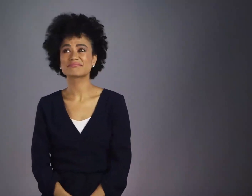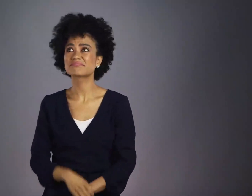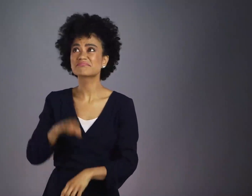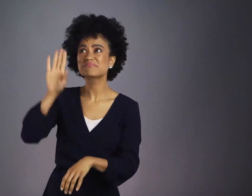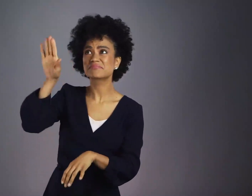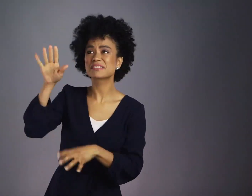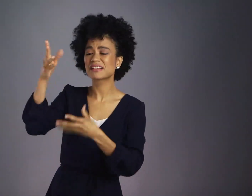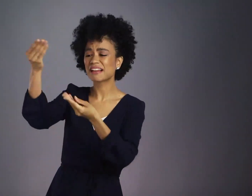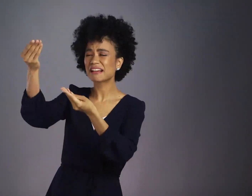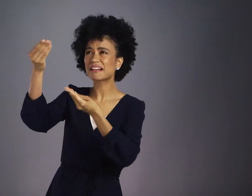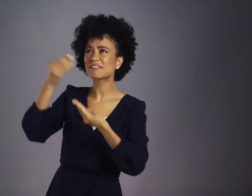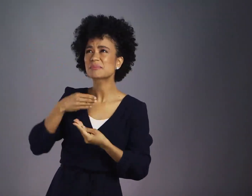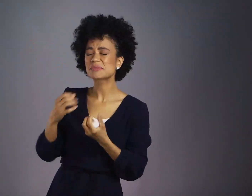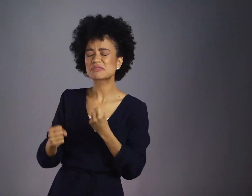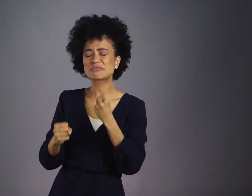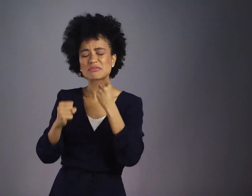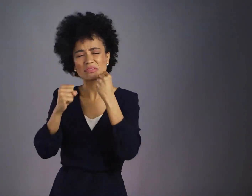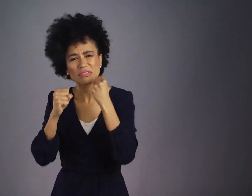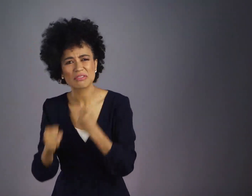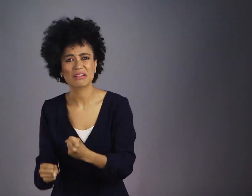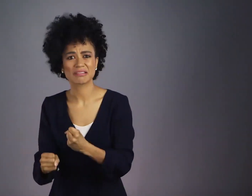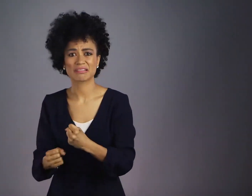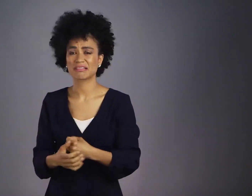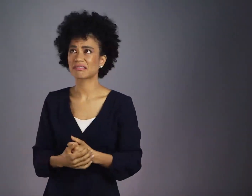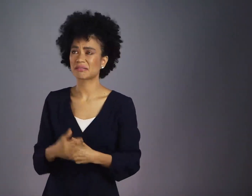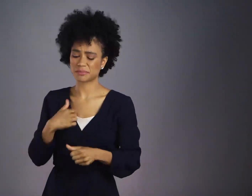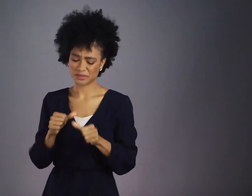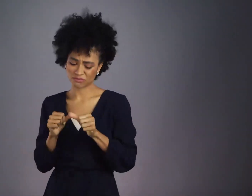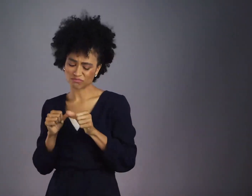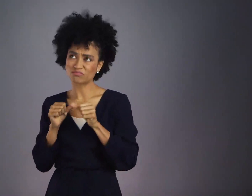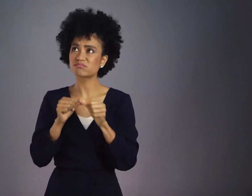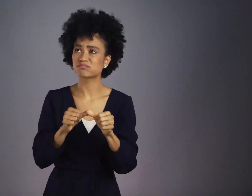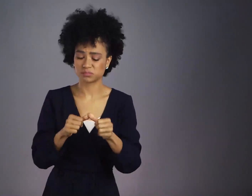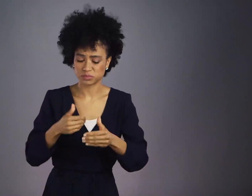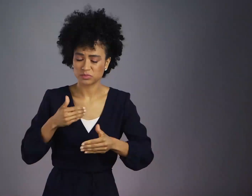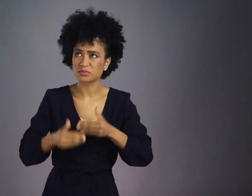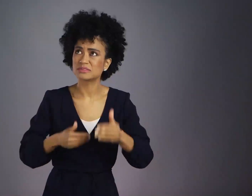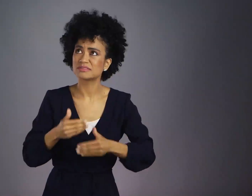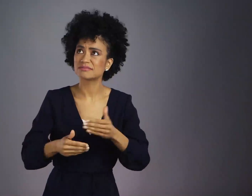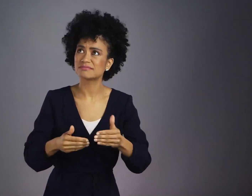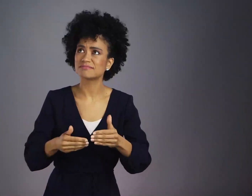Grant me strength, as I go out from here, to do your bidding.